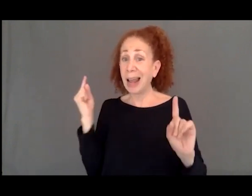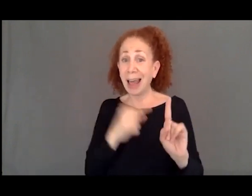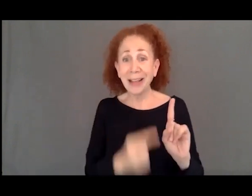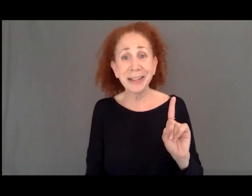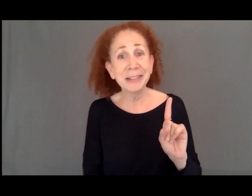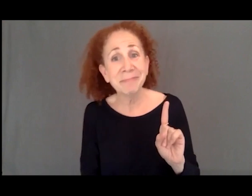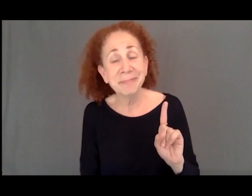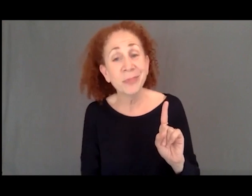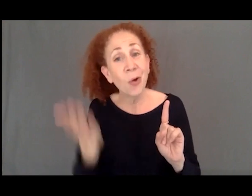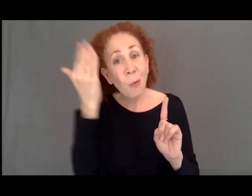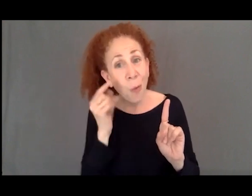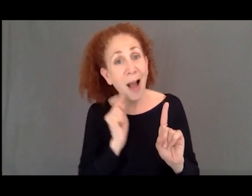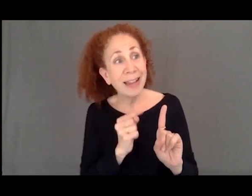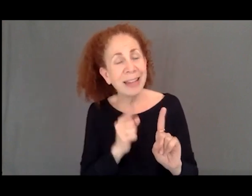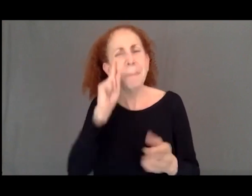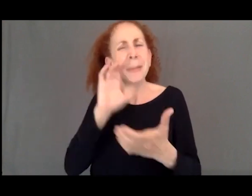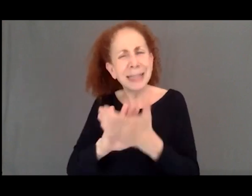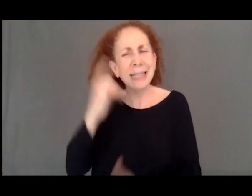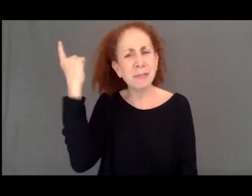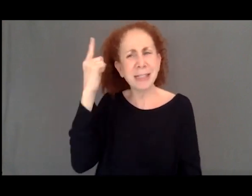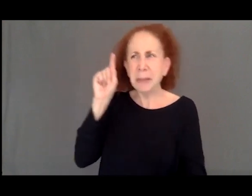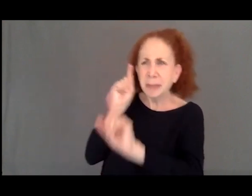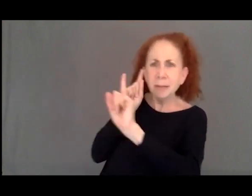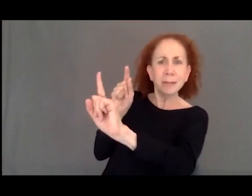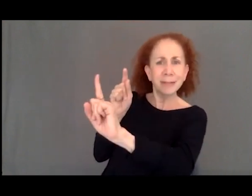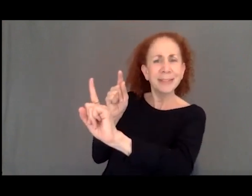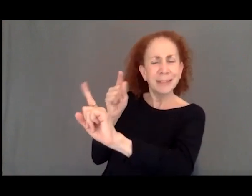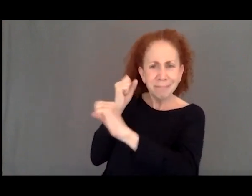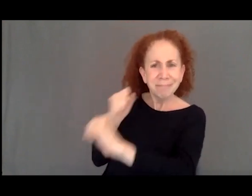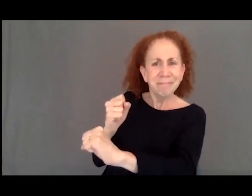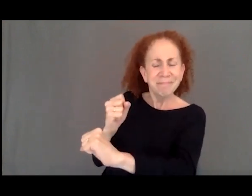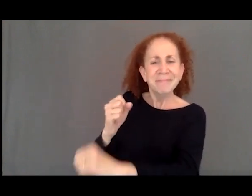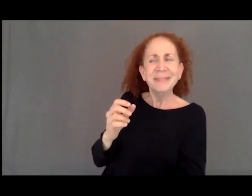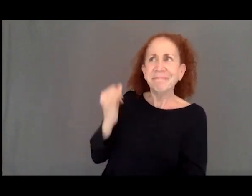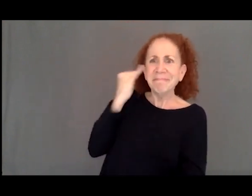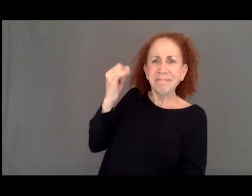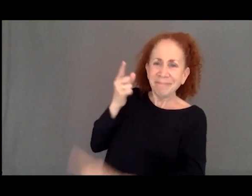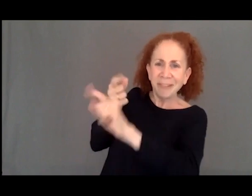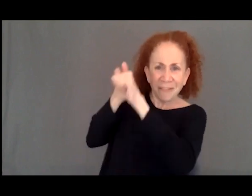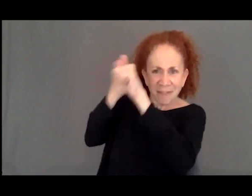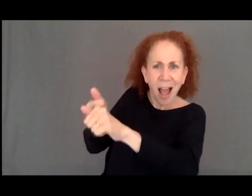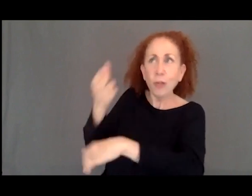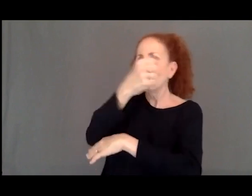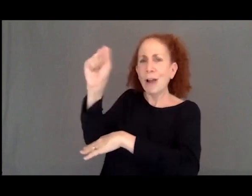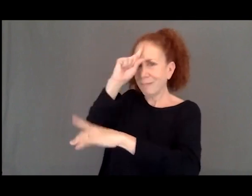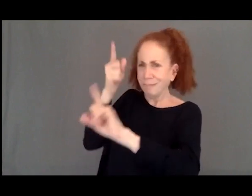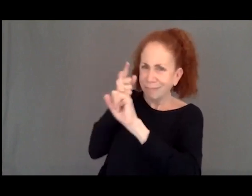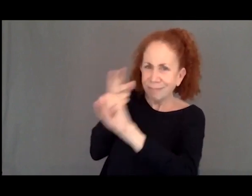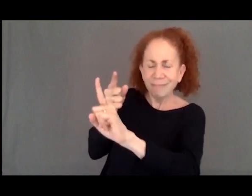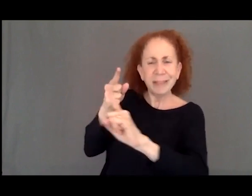And part of the reason why I like him is because he believes in things. He believes in his ideology. He believes in his revolution. He believes in principles.